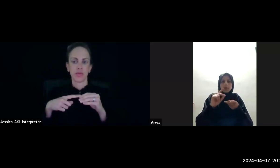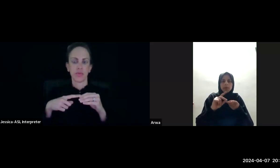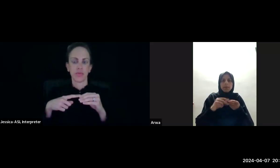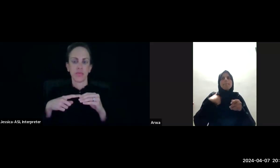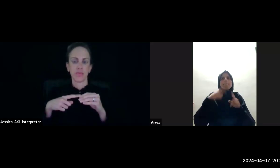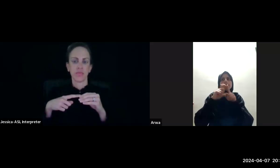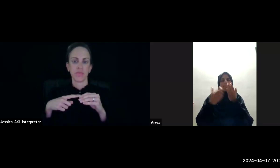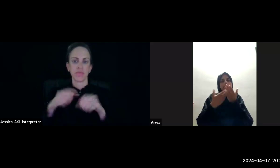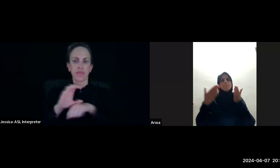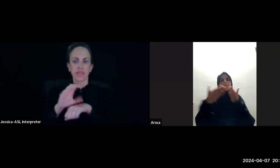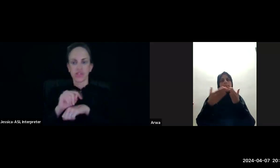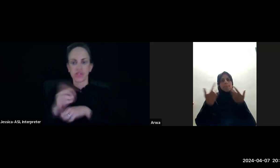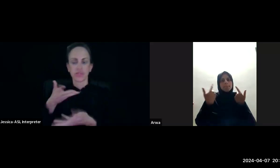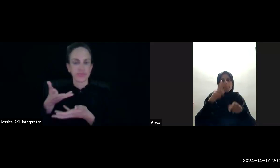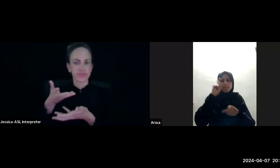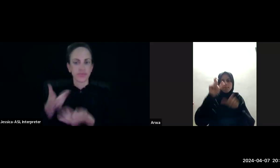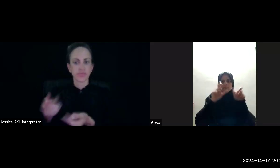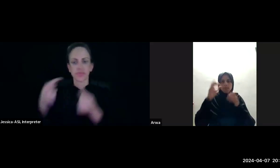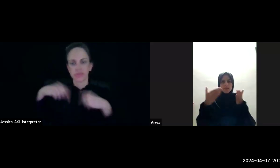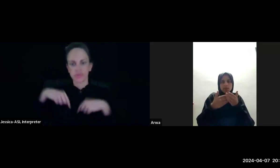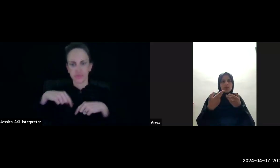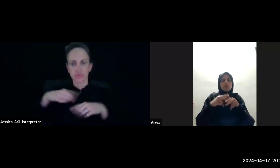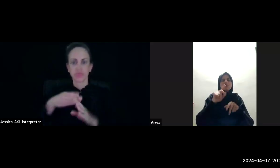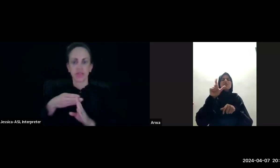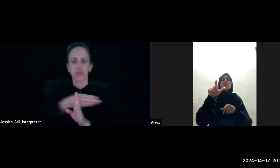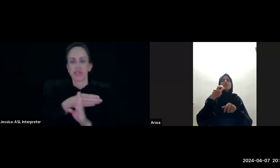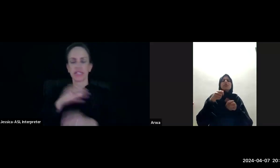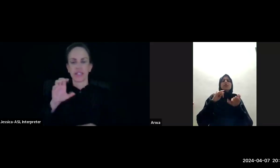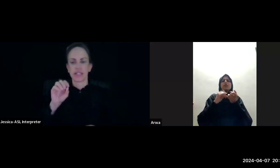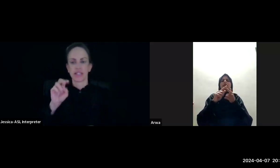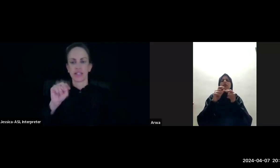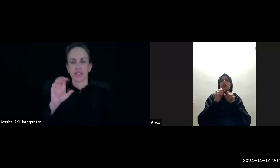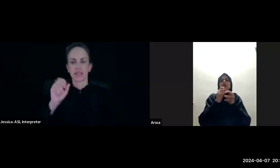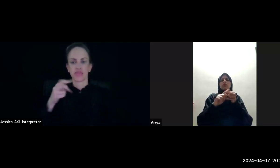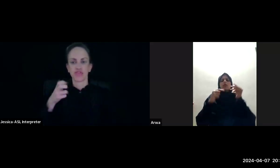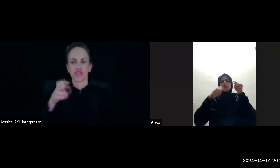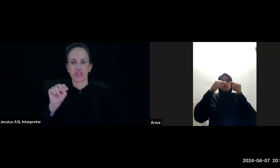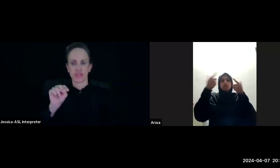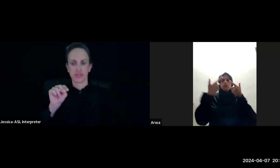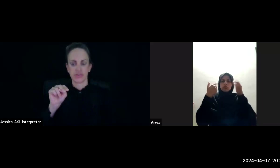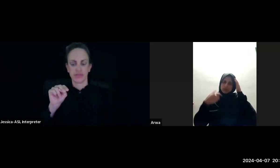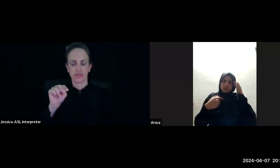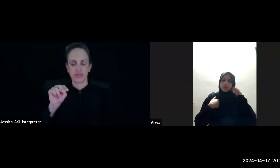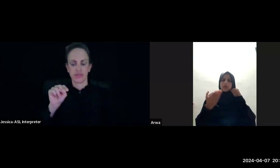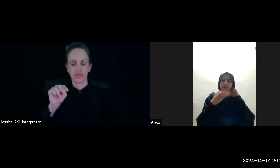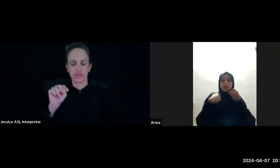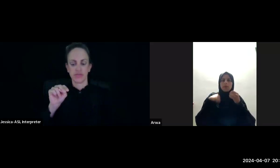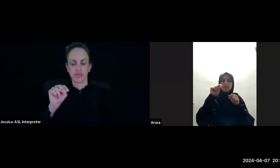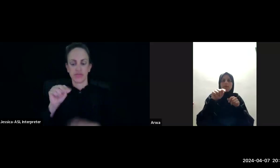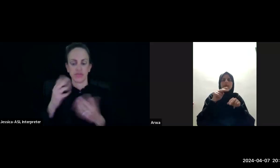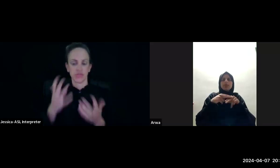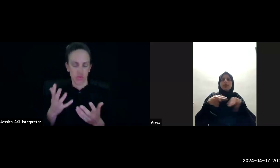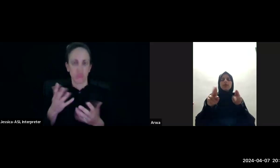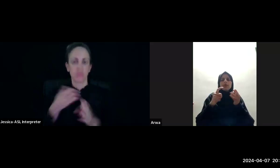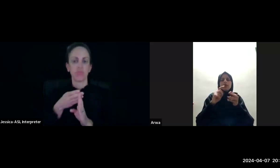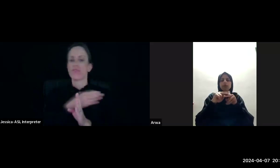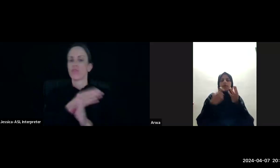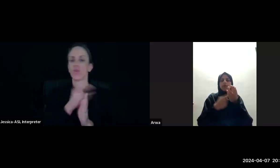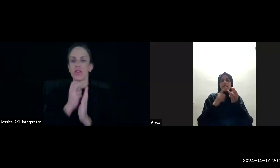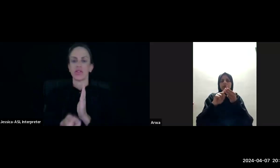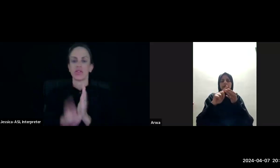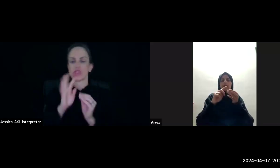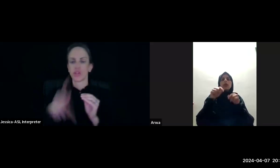to the preconceptional stage. so before getting into the preconceptional stage we actually uh